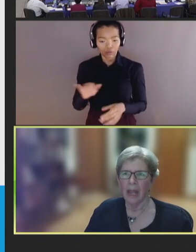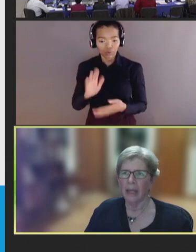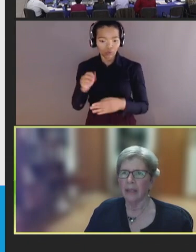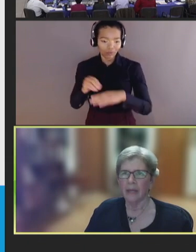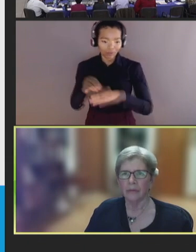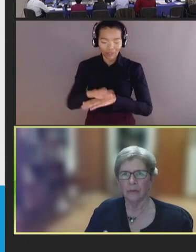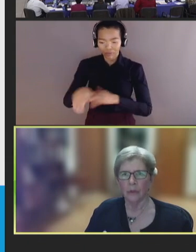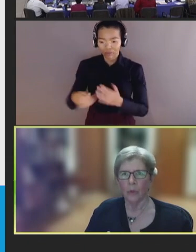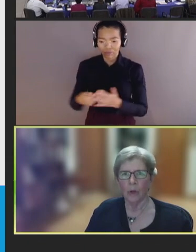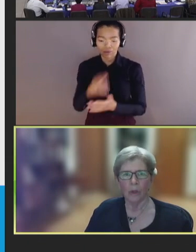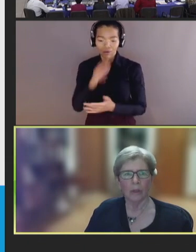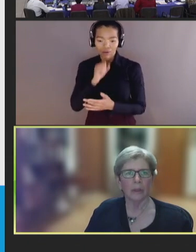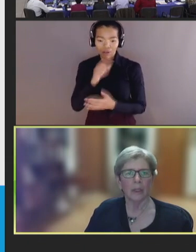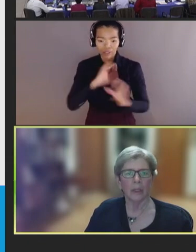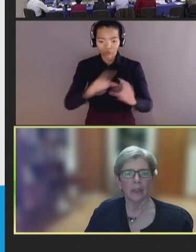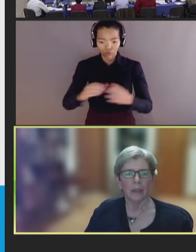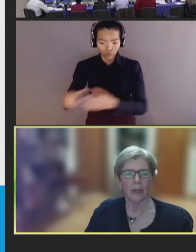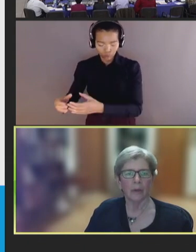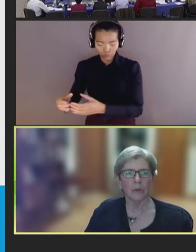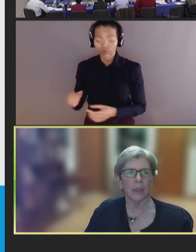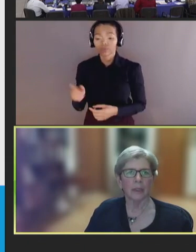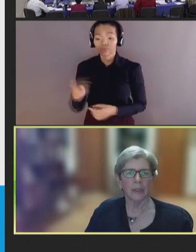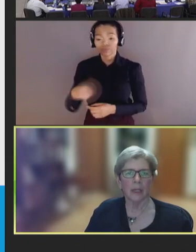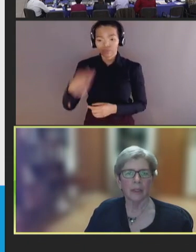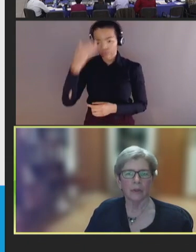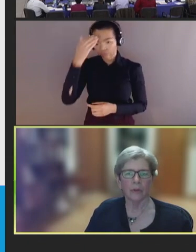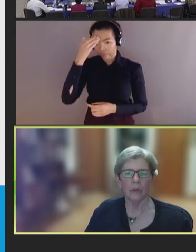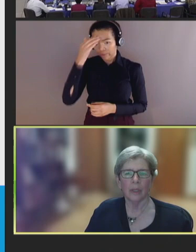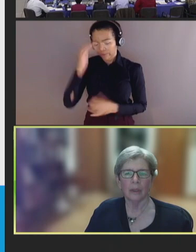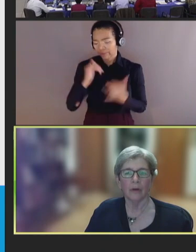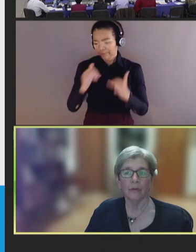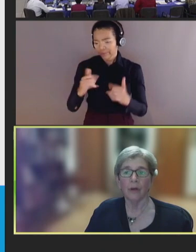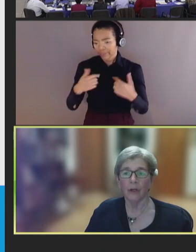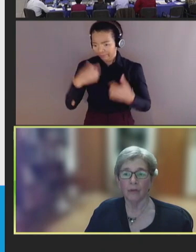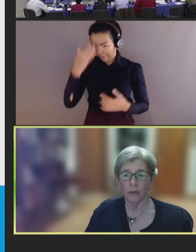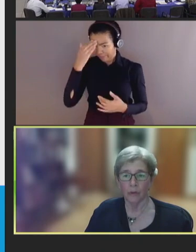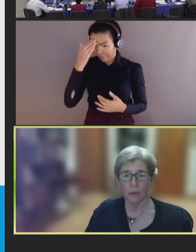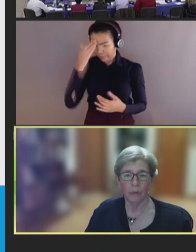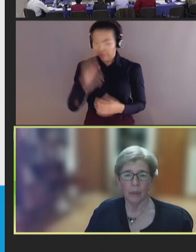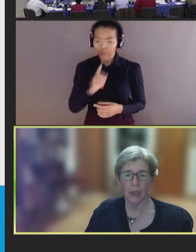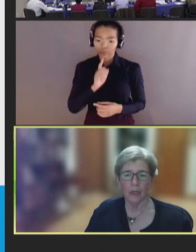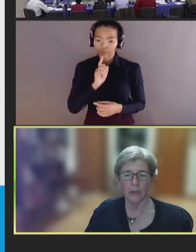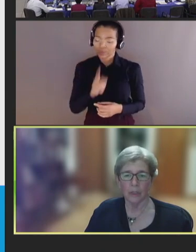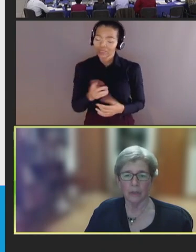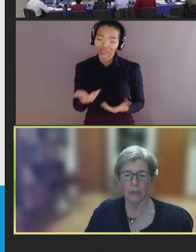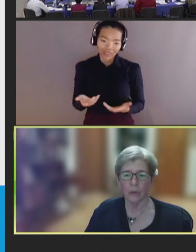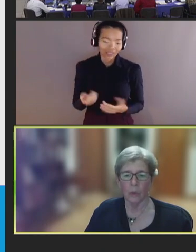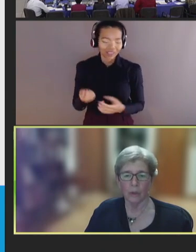And as you all know, as well as I do, that there are very few countries in the world,